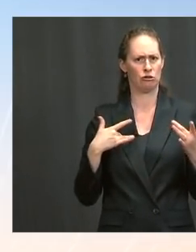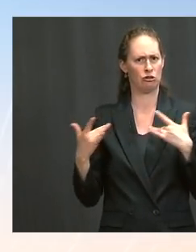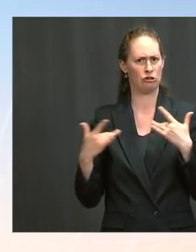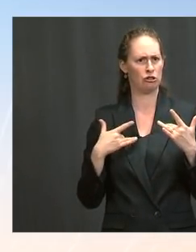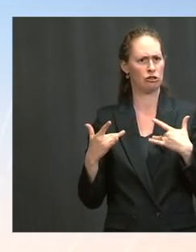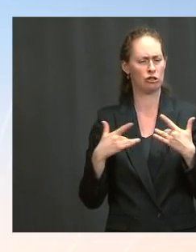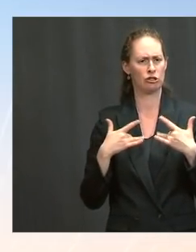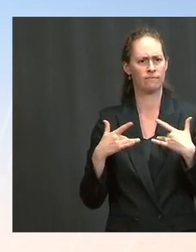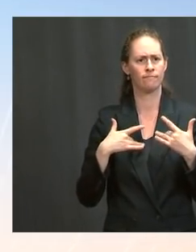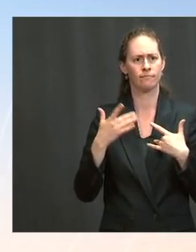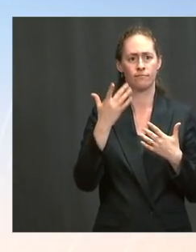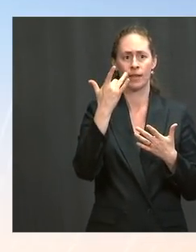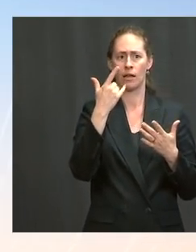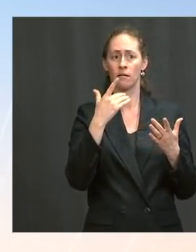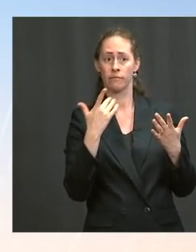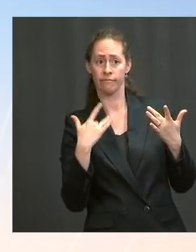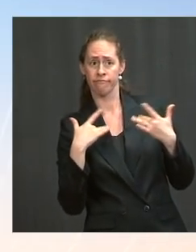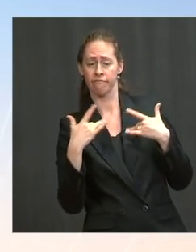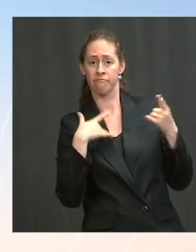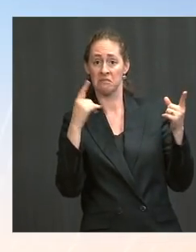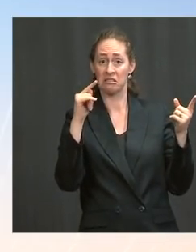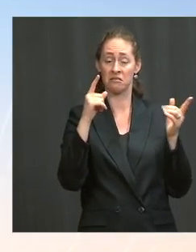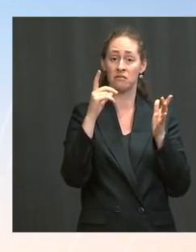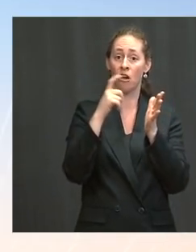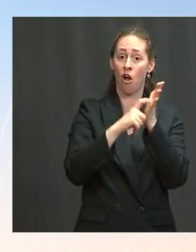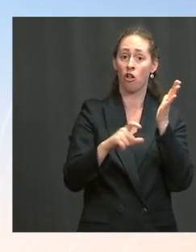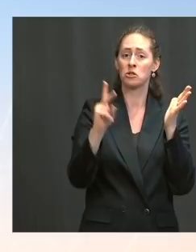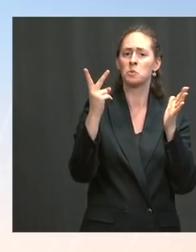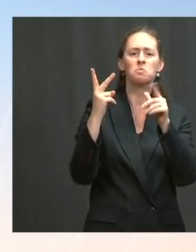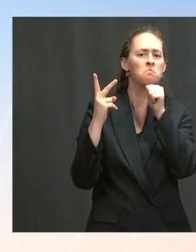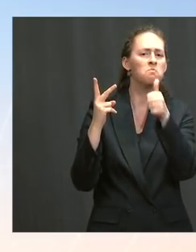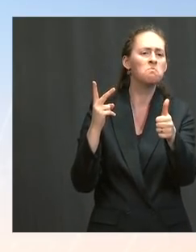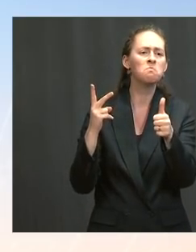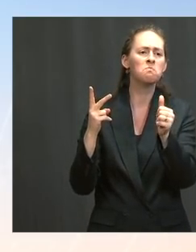about the Article 2 element to what he said was that it now seems